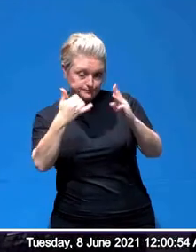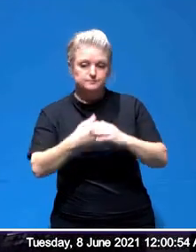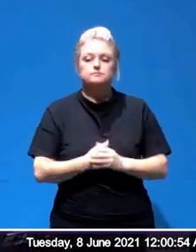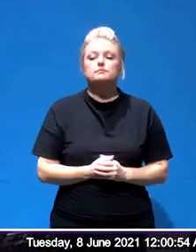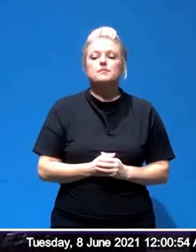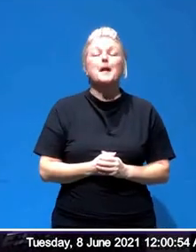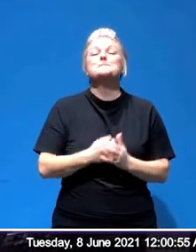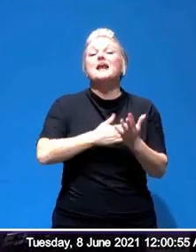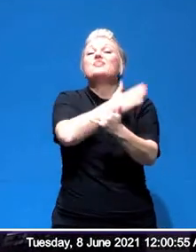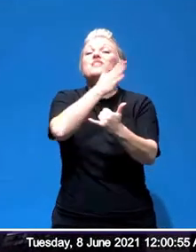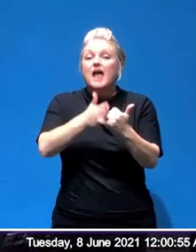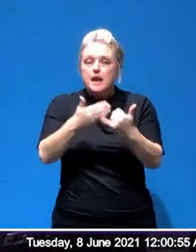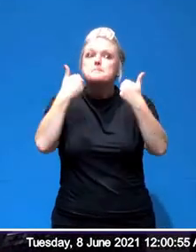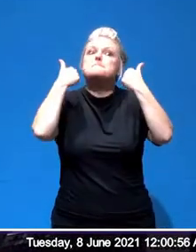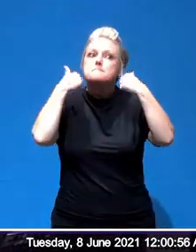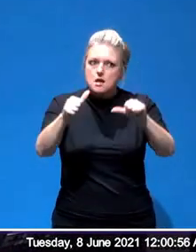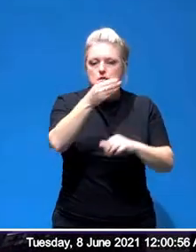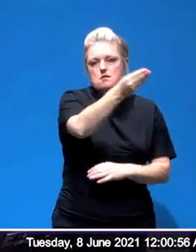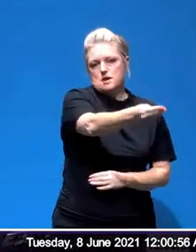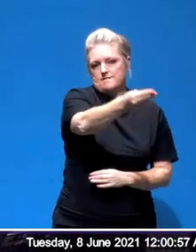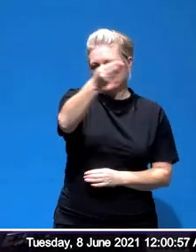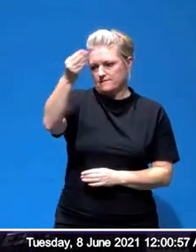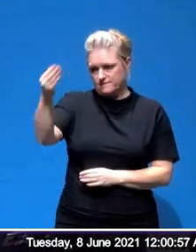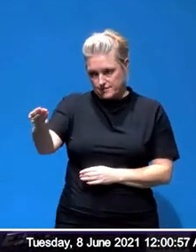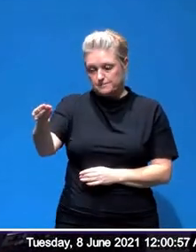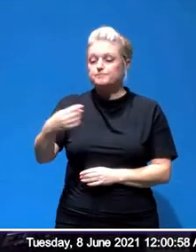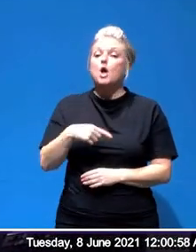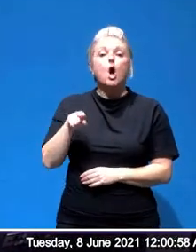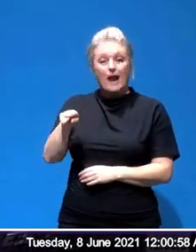You have given us a copy of those documents. Yes.